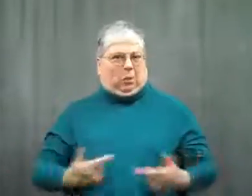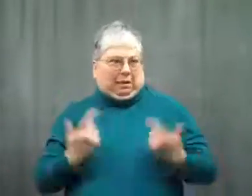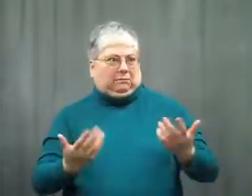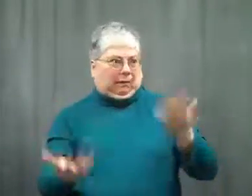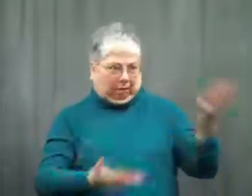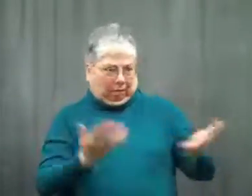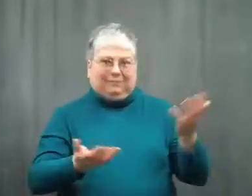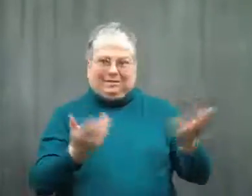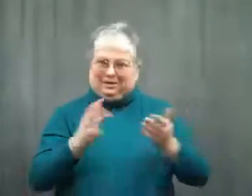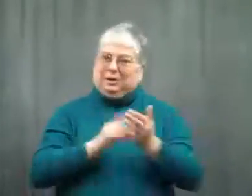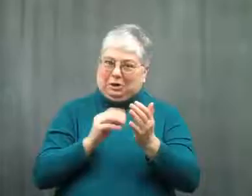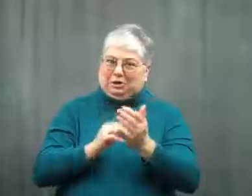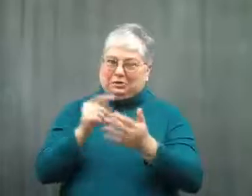With more surviving, they've learned new techniques.